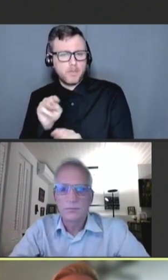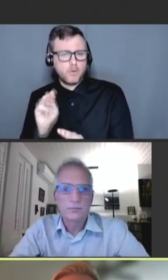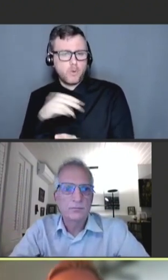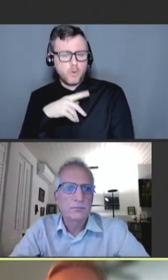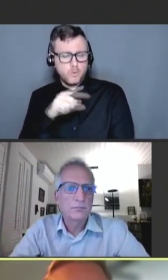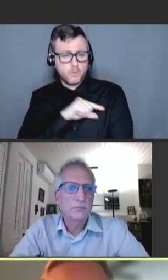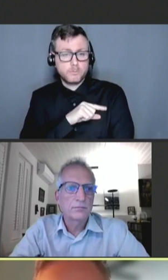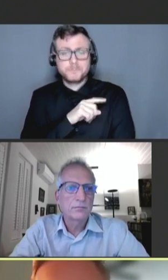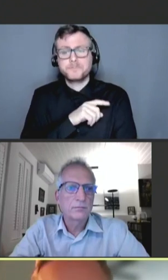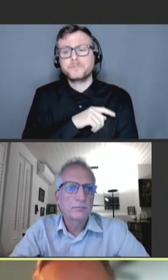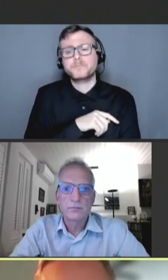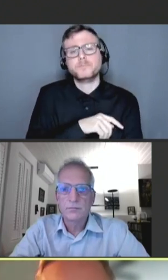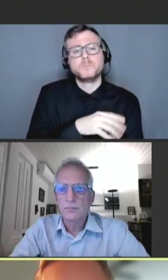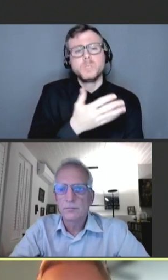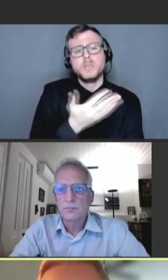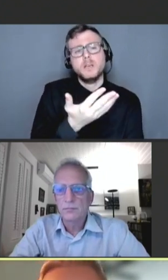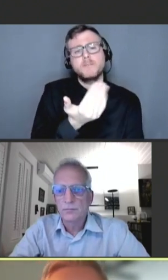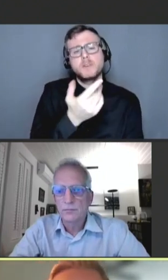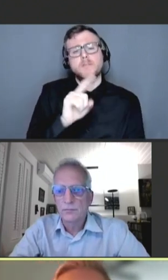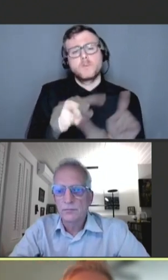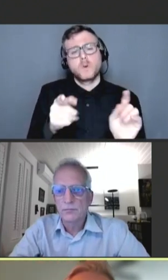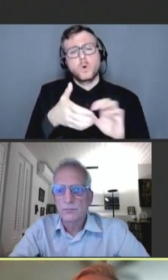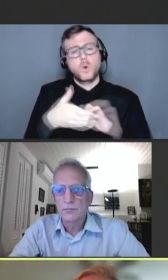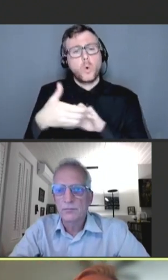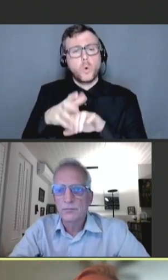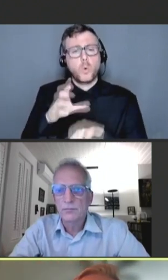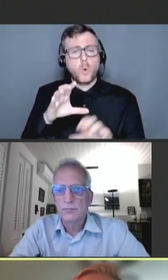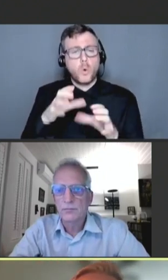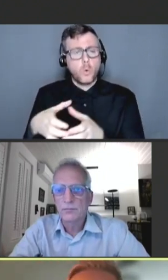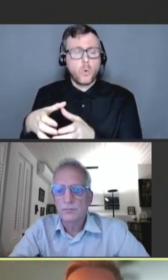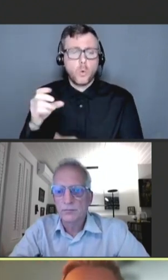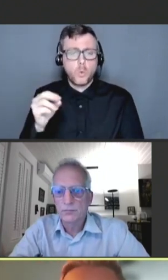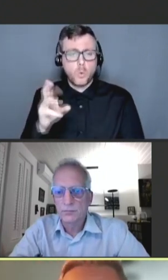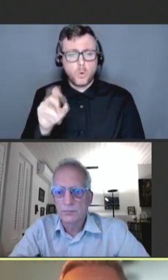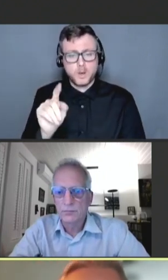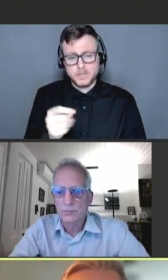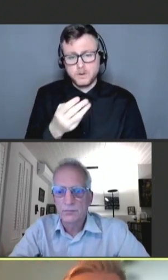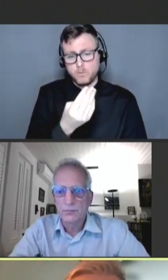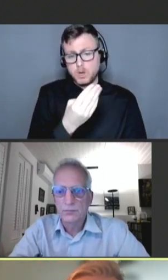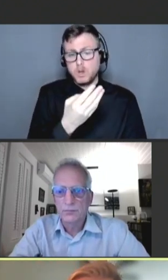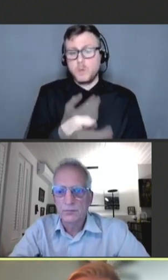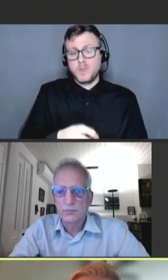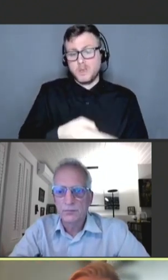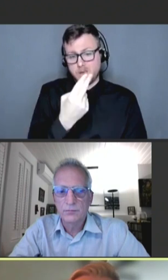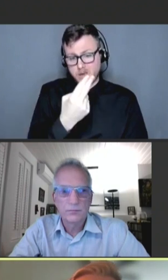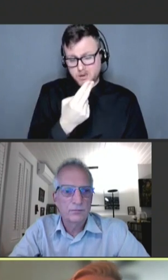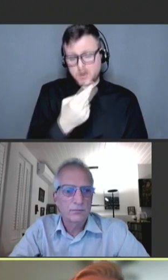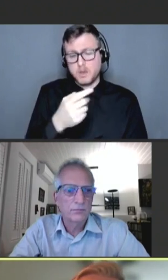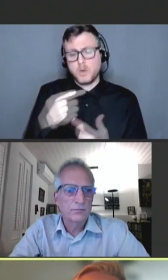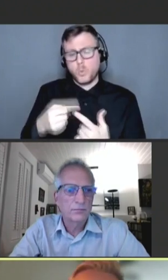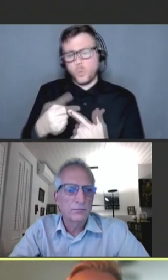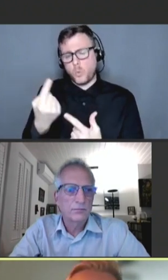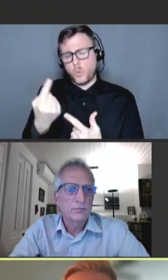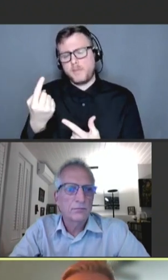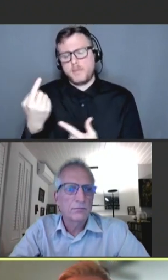And among the 15 cohort studies that we had, 14 were of high methodologic quality and one was medium methodologic quality. So,